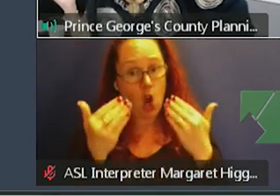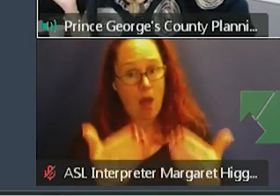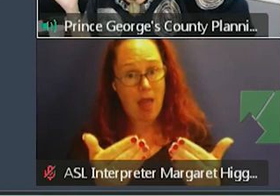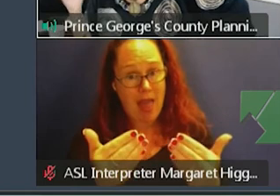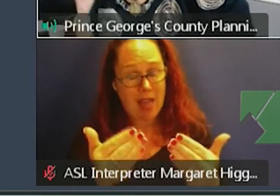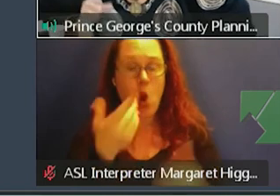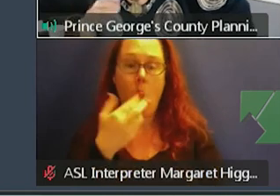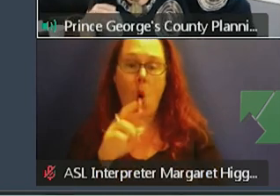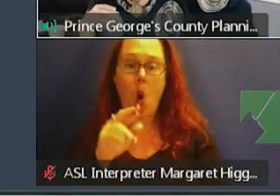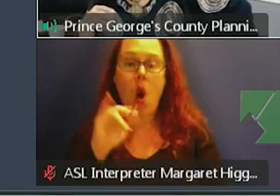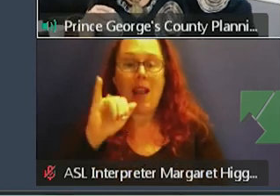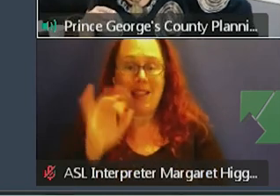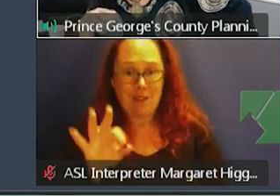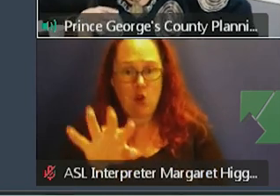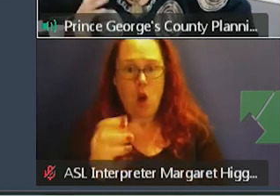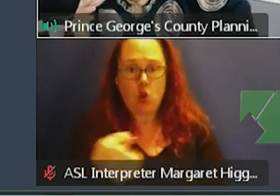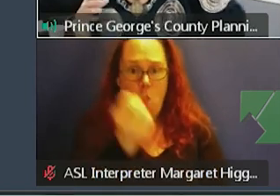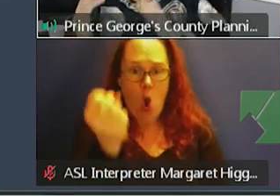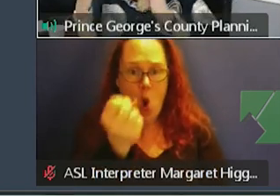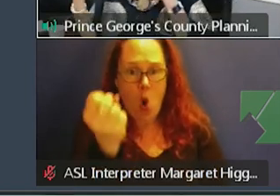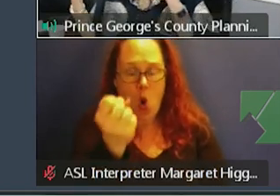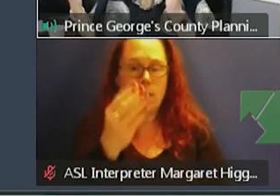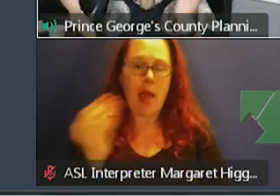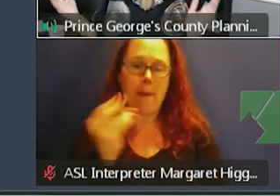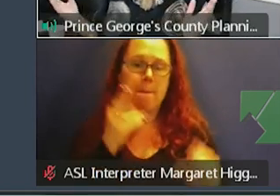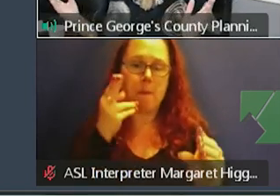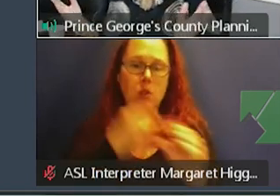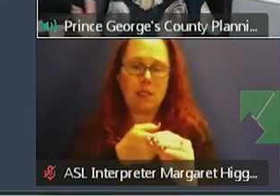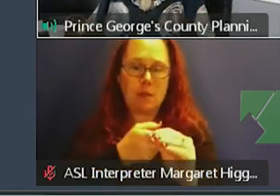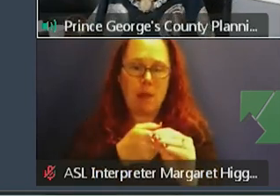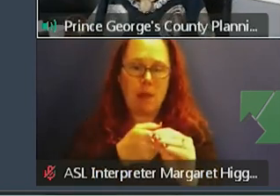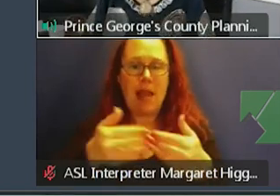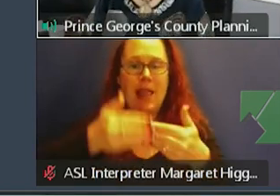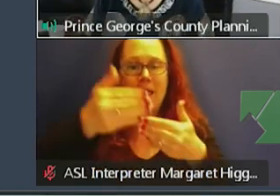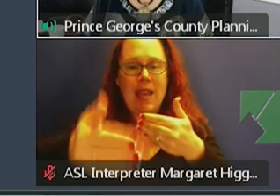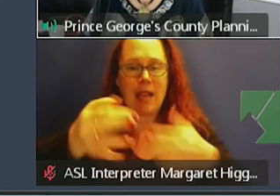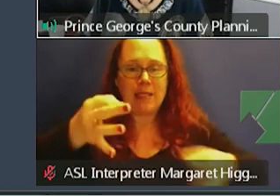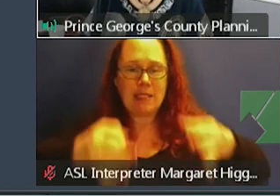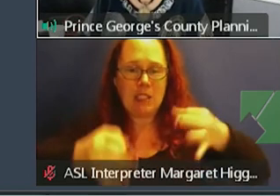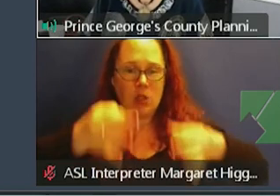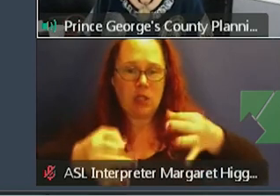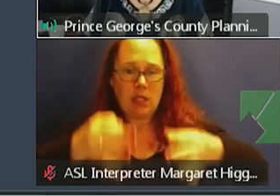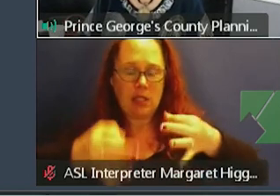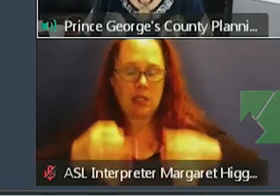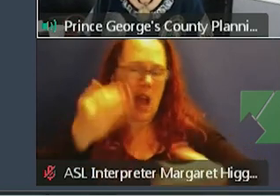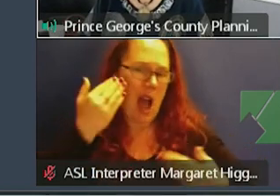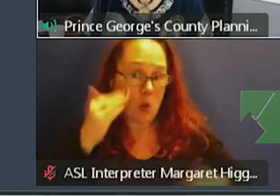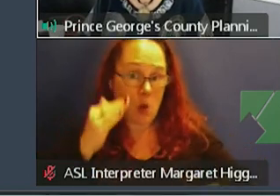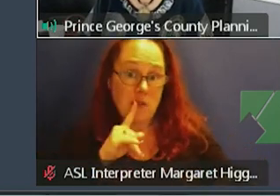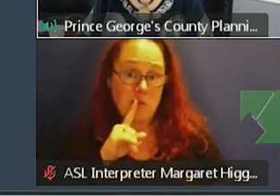if you're unable to participate at a later date, and I don't even know that that's going to happen, but that is just my mindset now. So I heard,